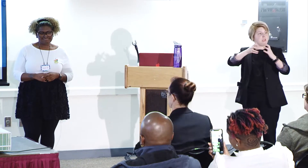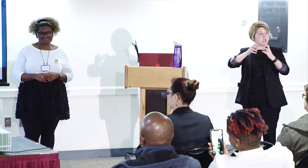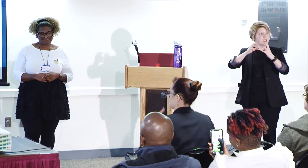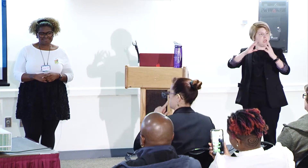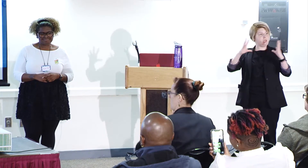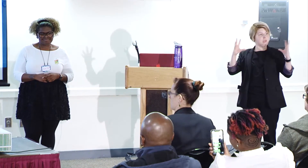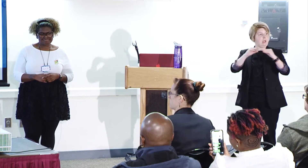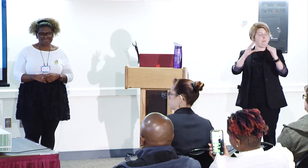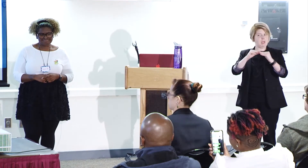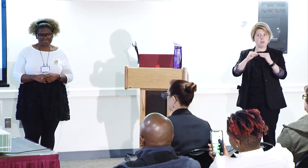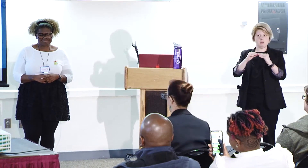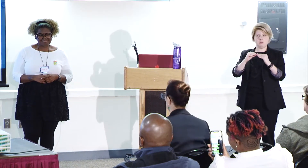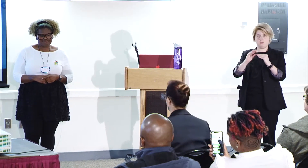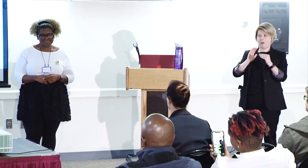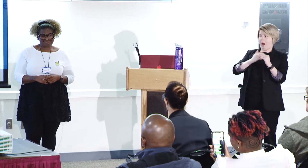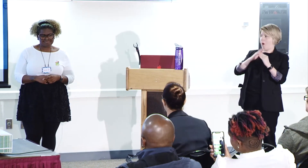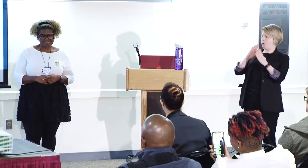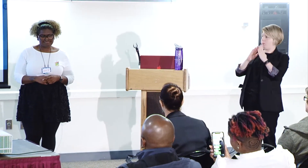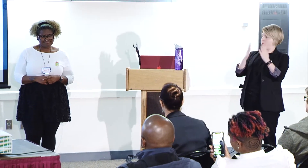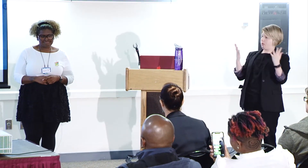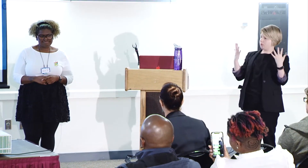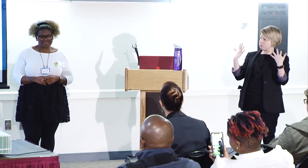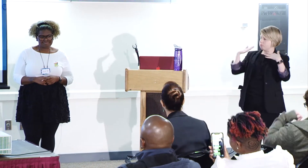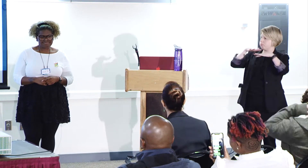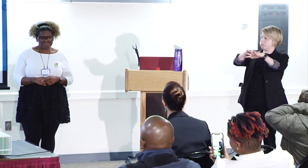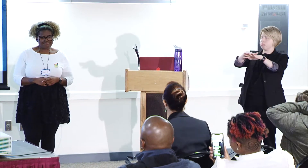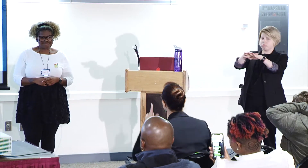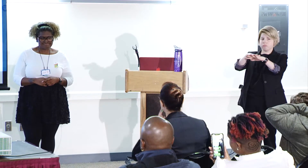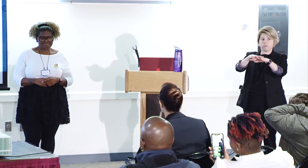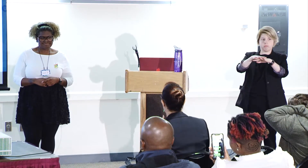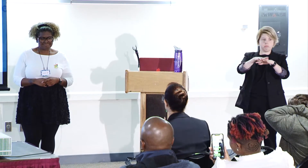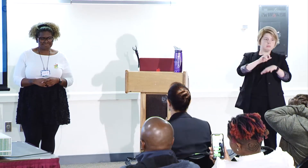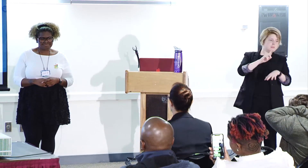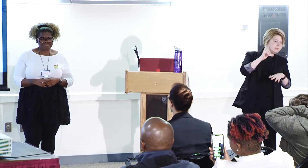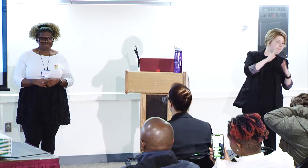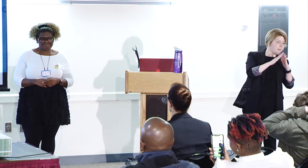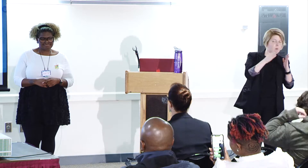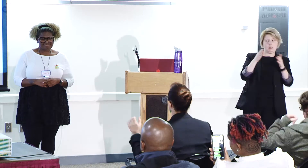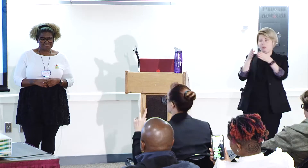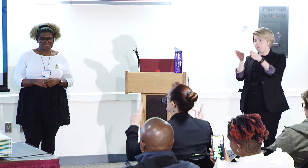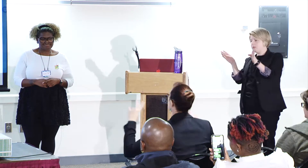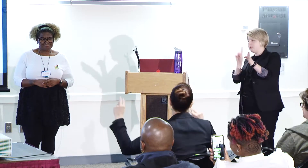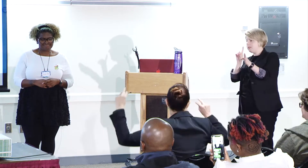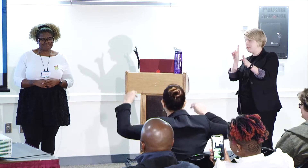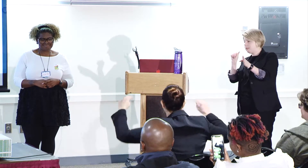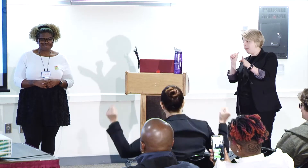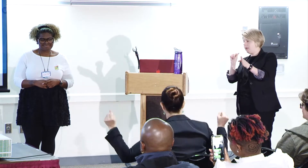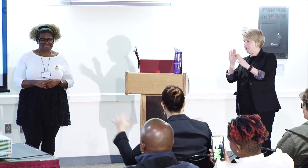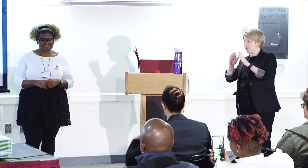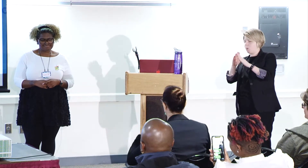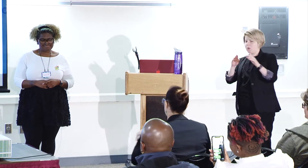And so our communities end up often being lumped together. But there is that very strong rejection of the idea